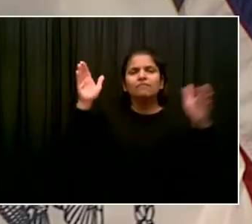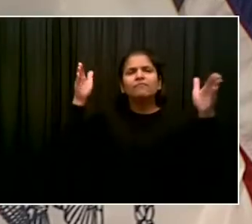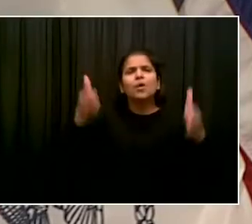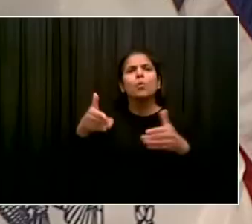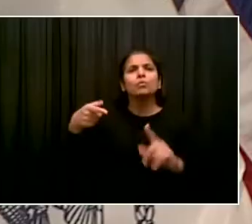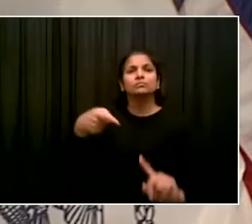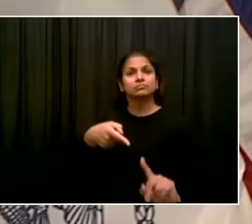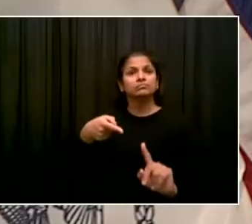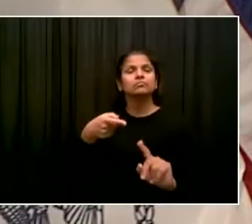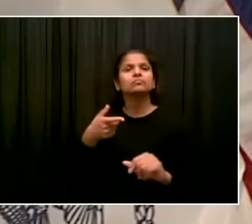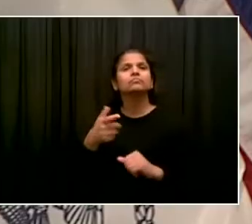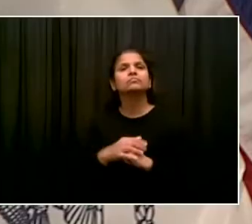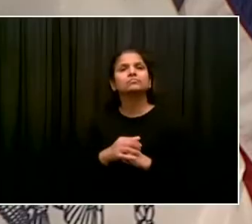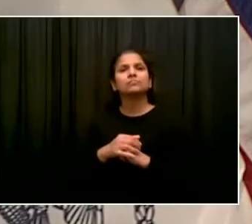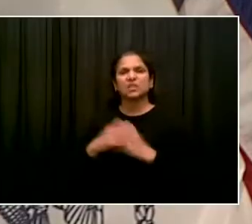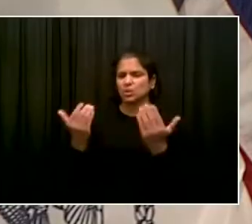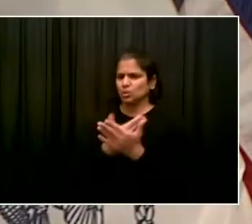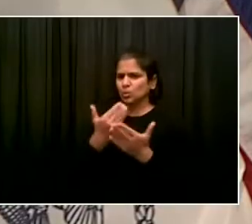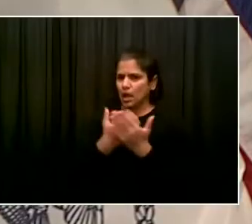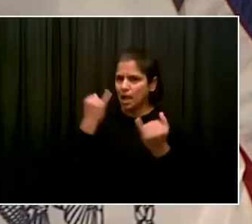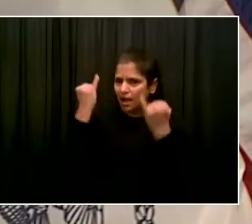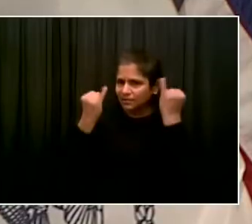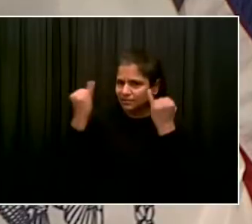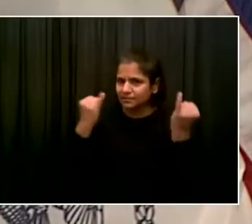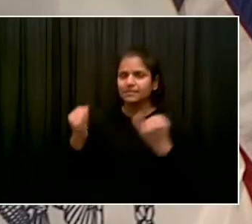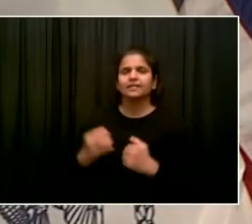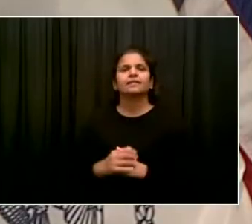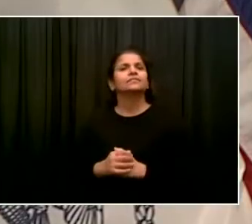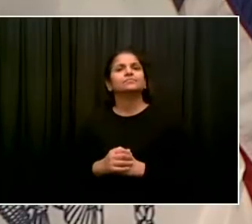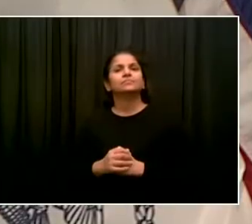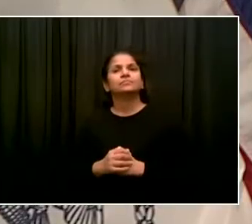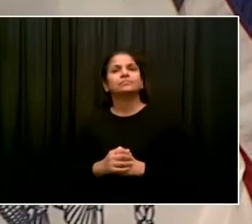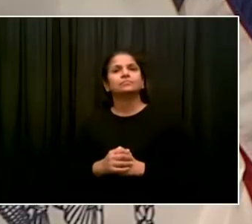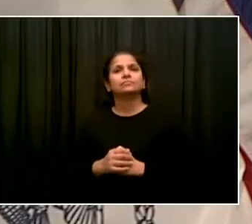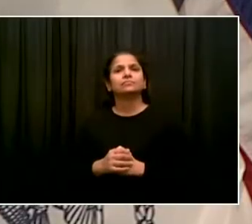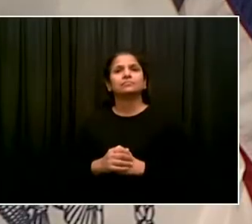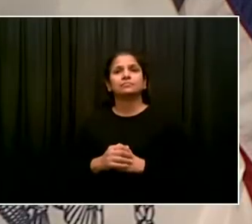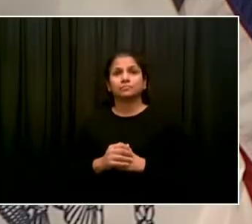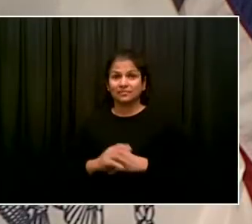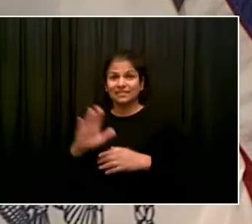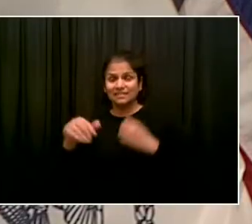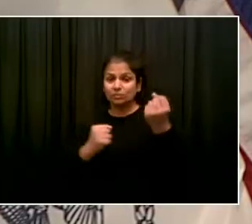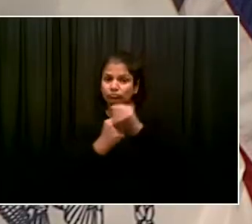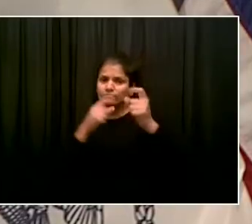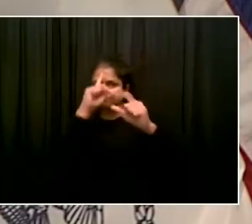HEAR FROM SOMEONE WHO HAS BEEN A VISIONARY, EARLY